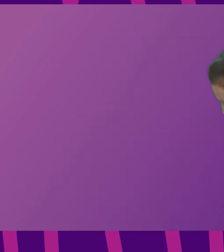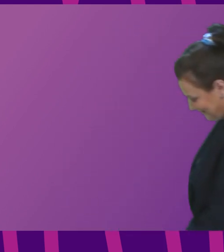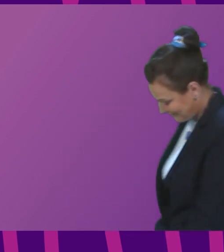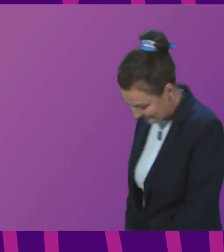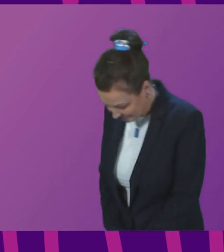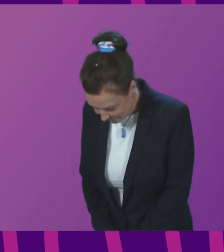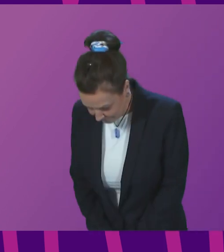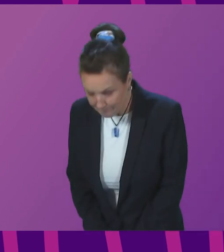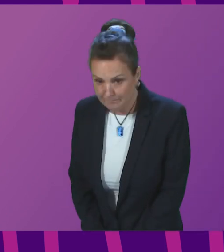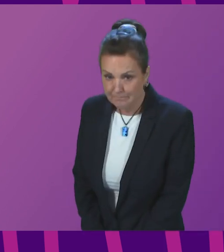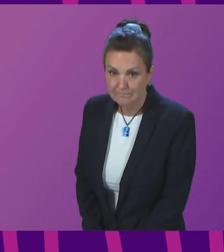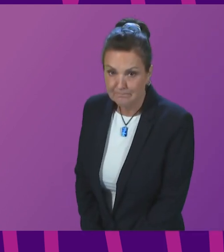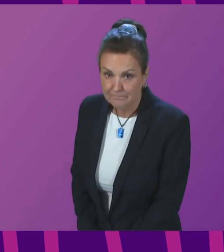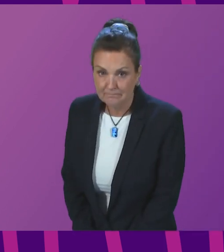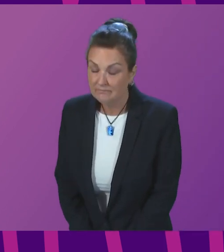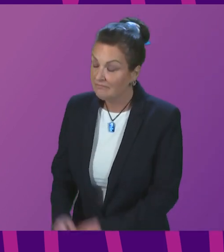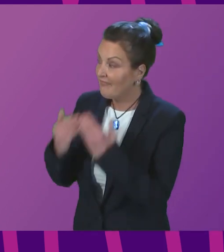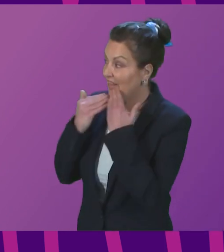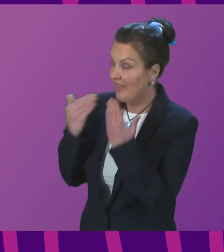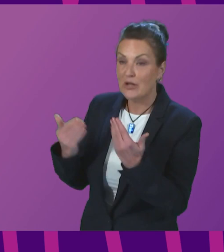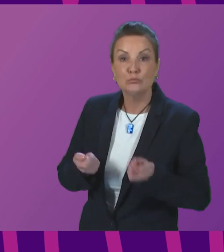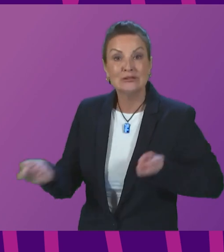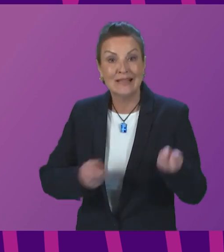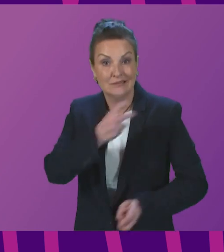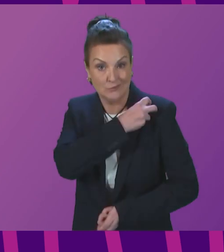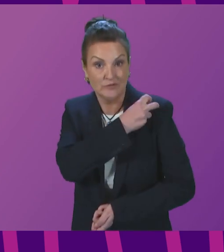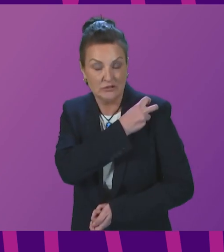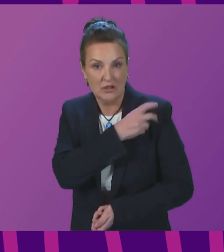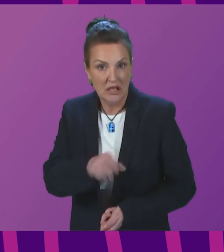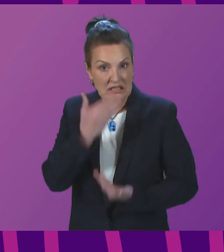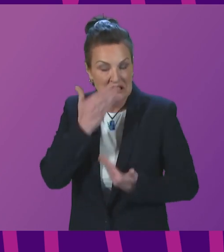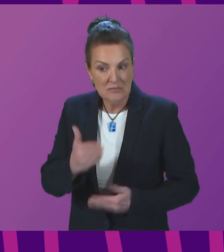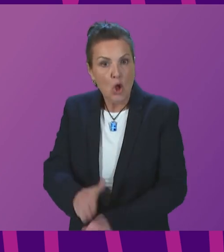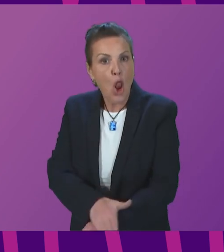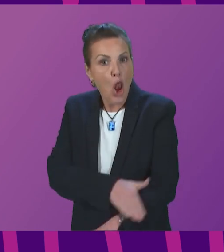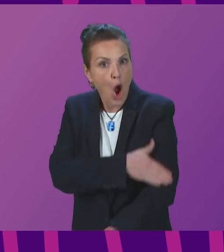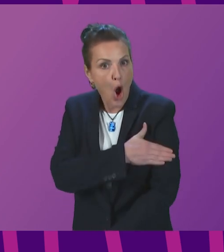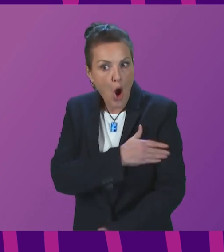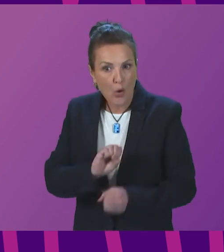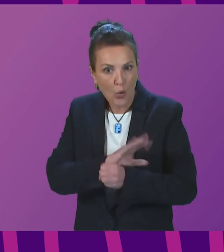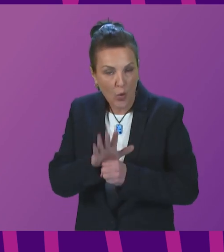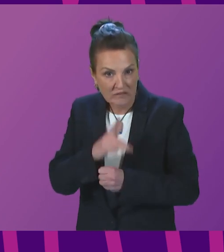Long Covid is becoming the biggest mass disabling event since world war one: there are nearly 120,000 sufferers.